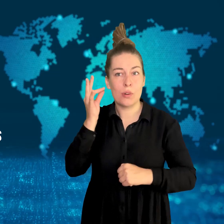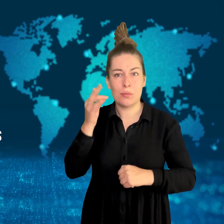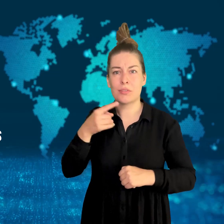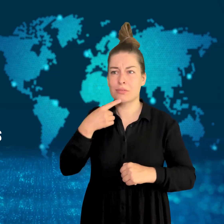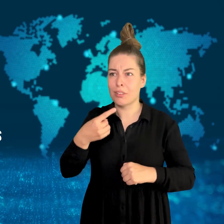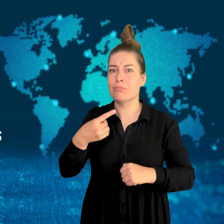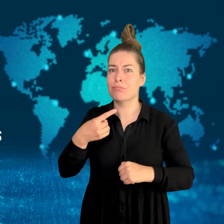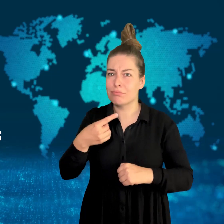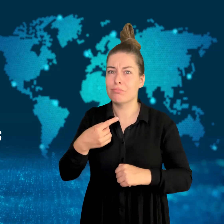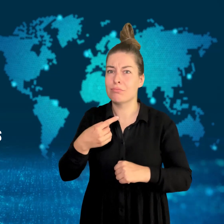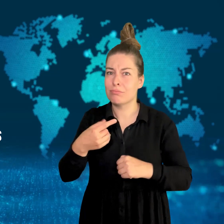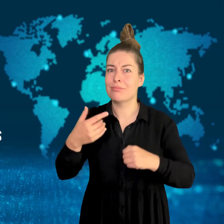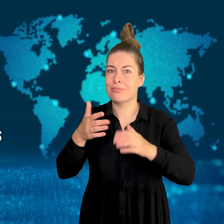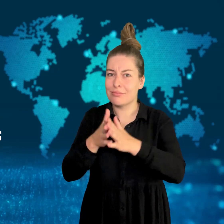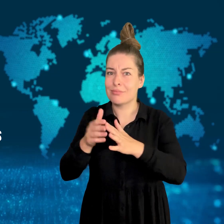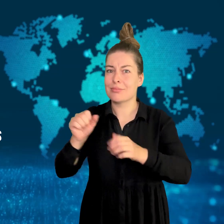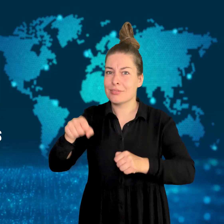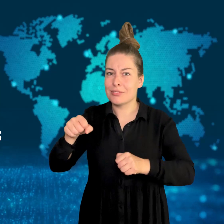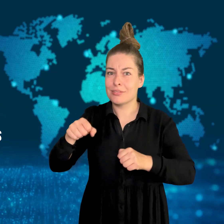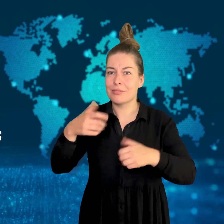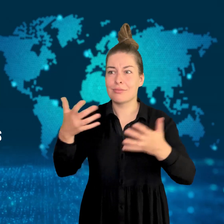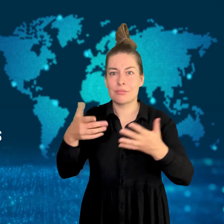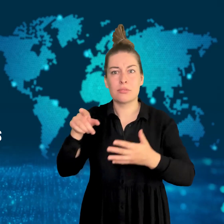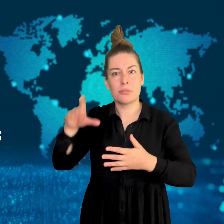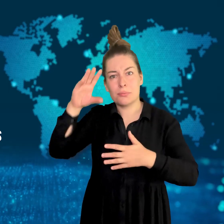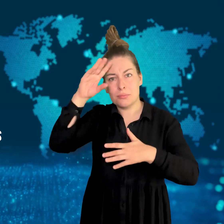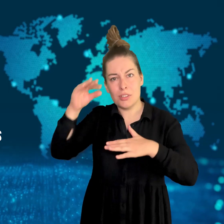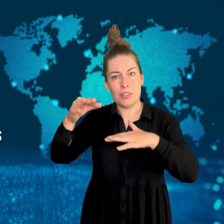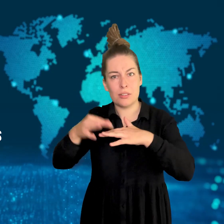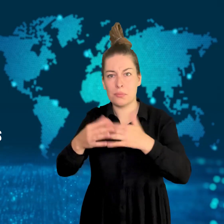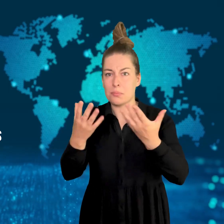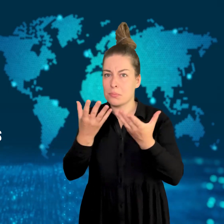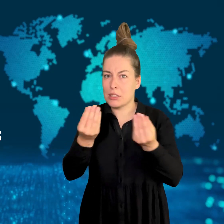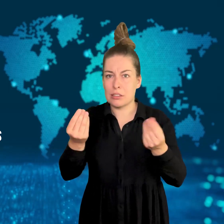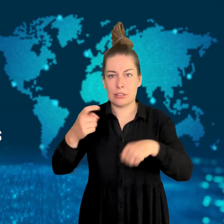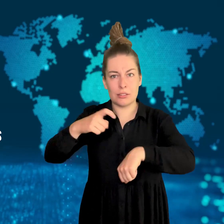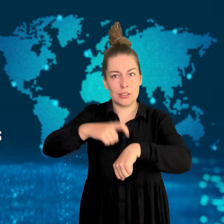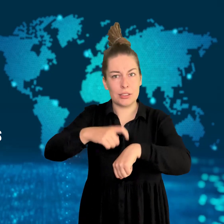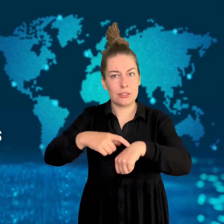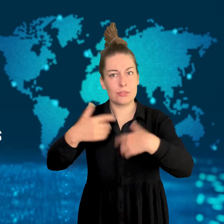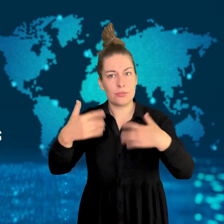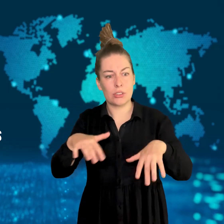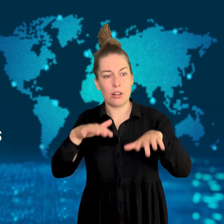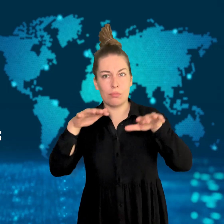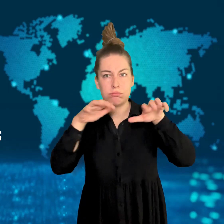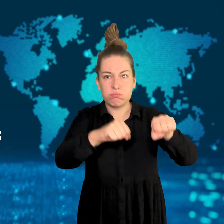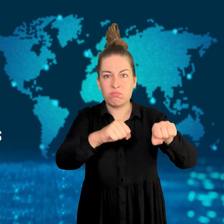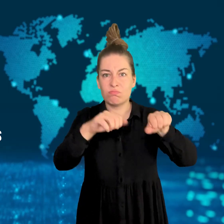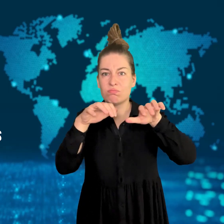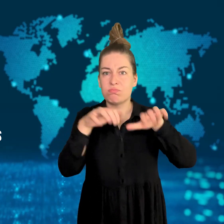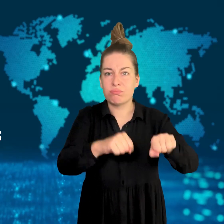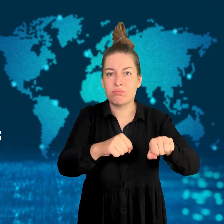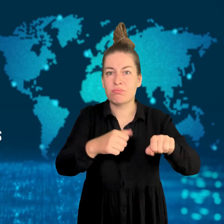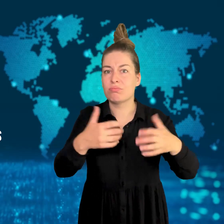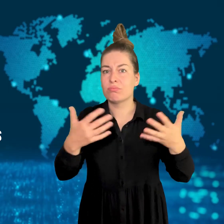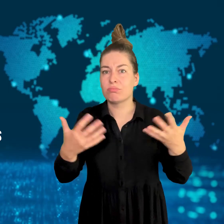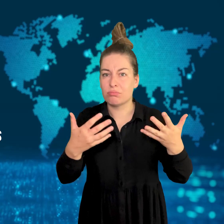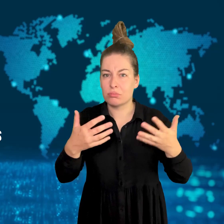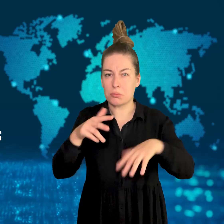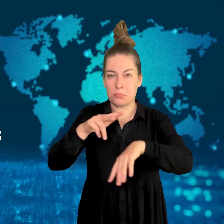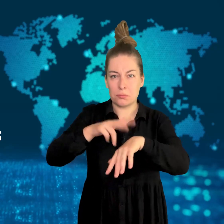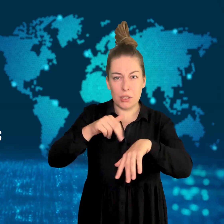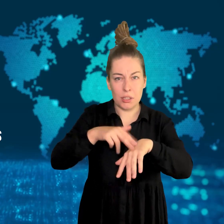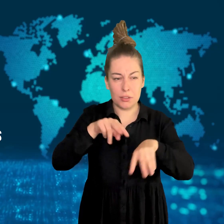The woman alleged that her husband had assaulted her repeatedly.